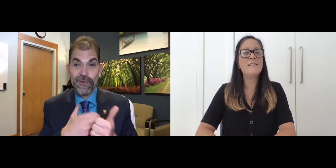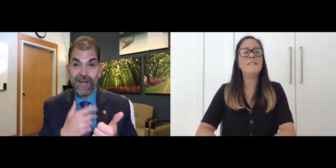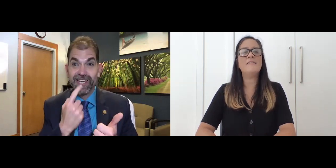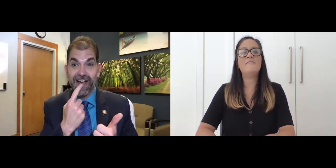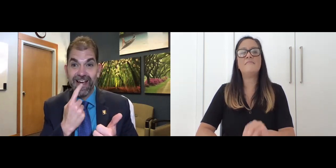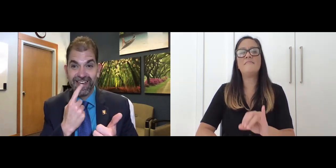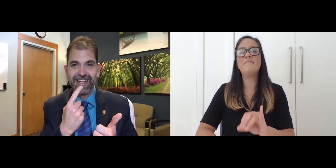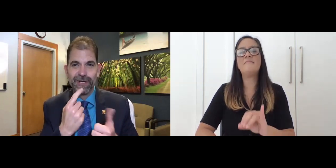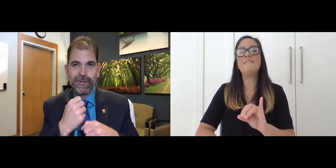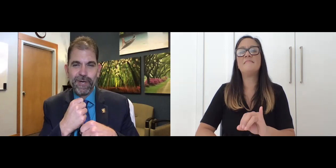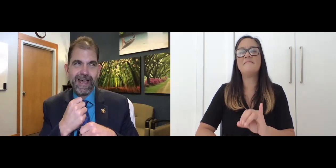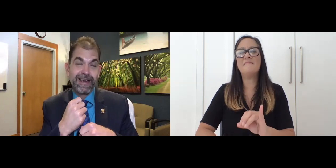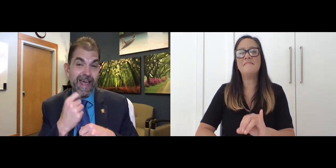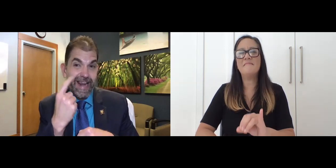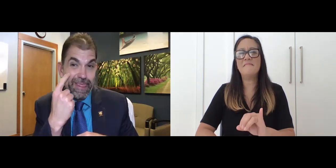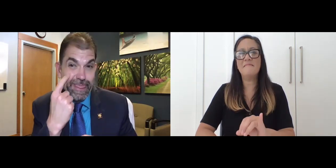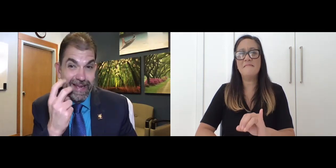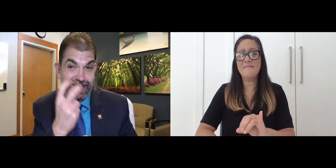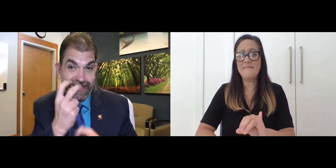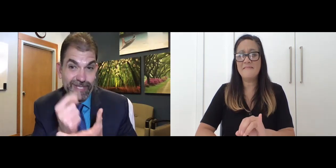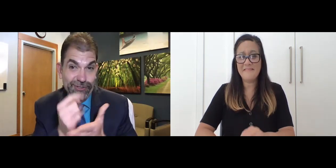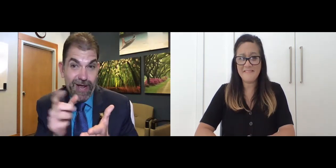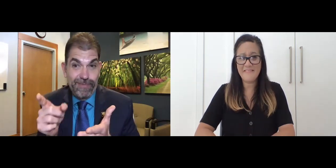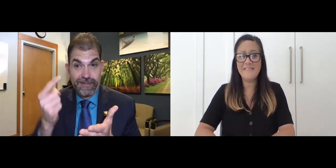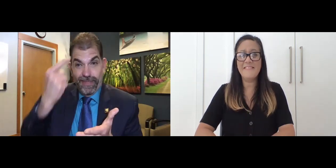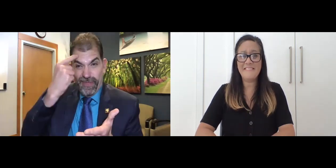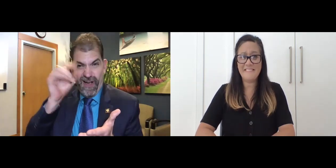cheek, so that I would have to lick it. I think